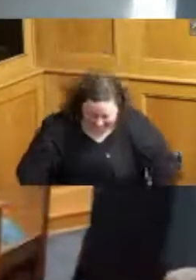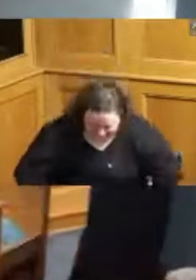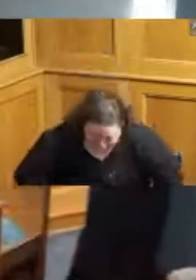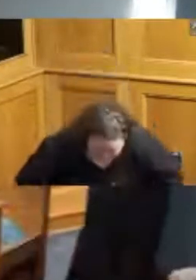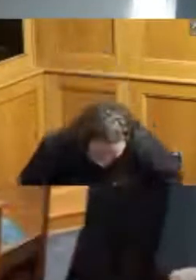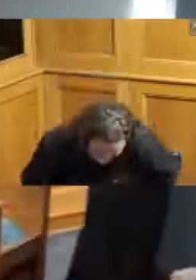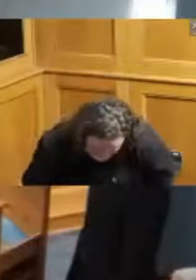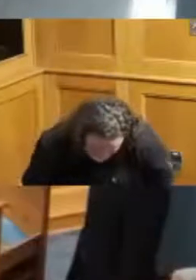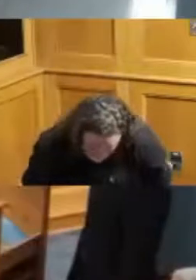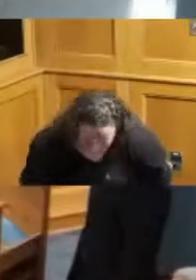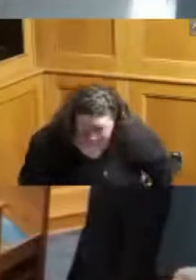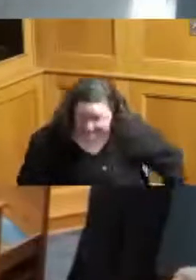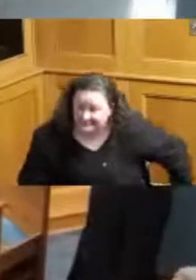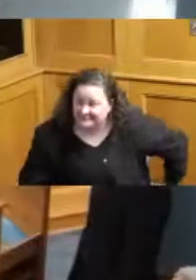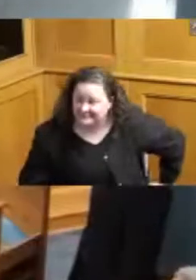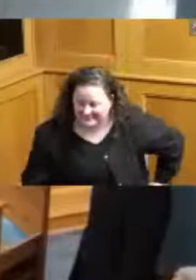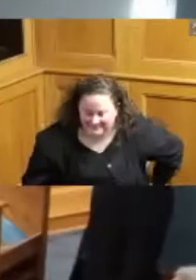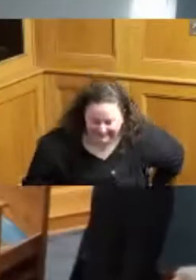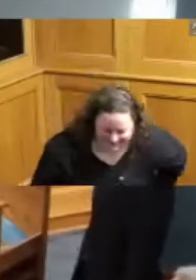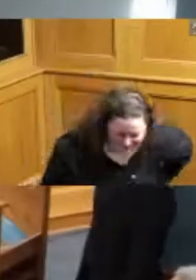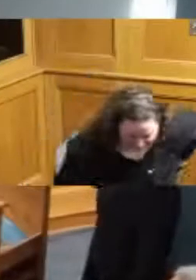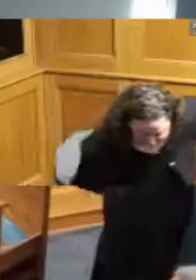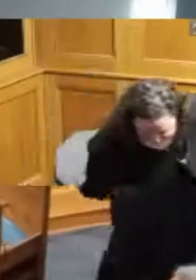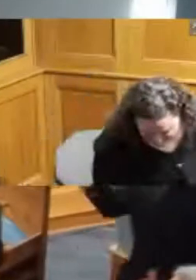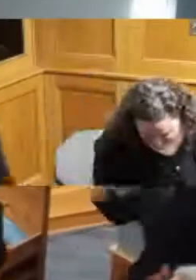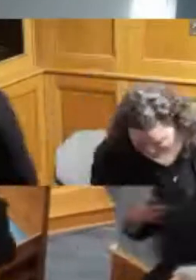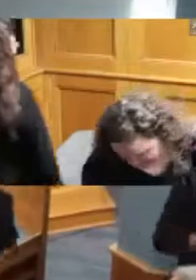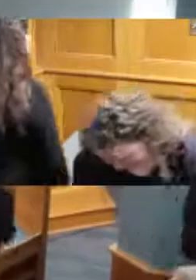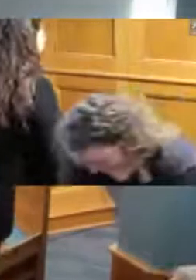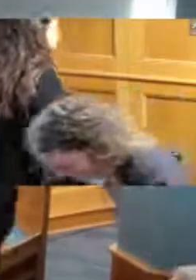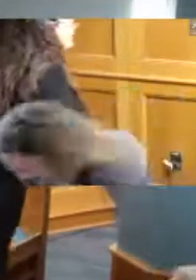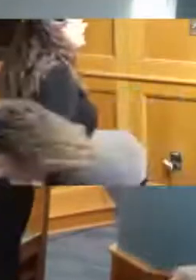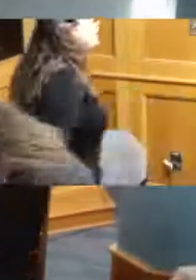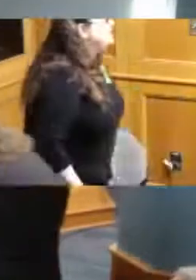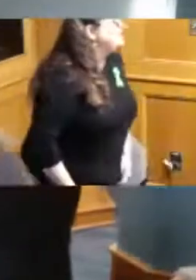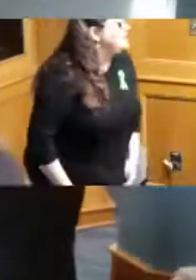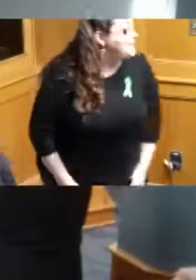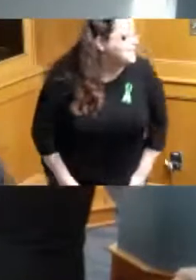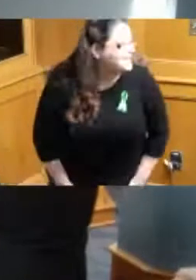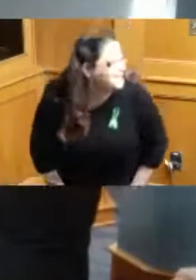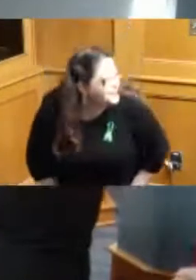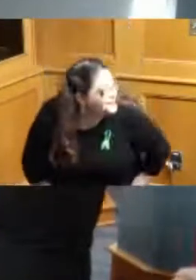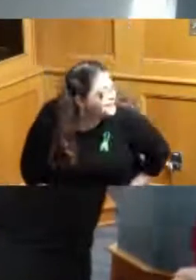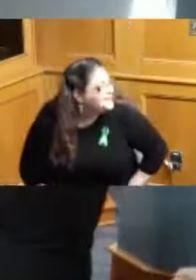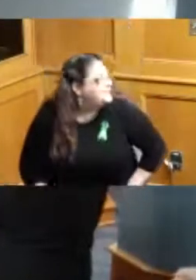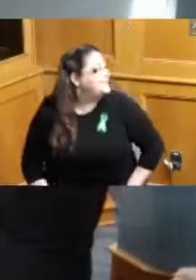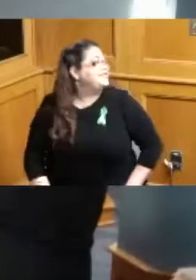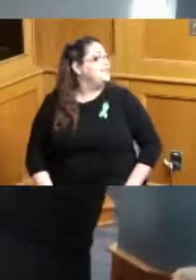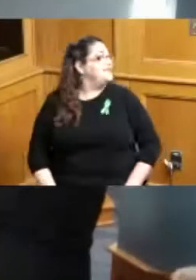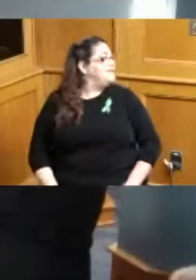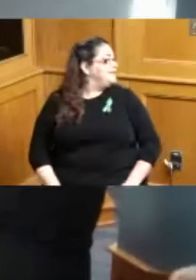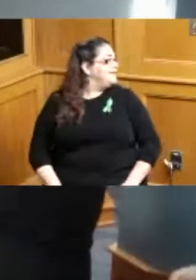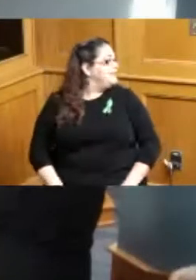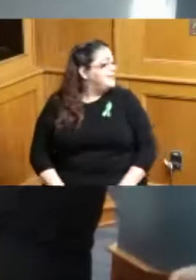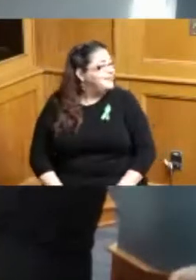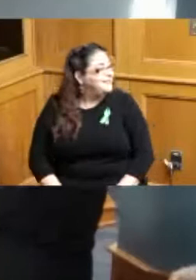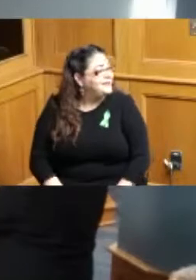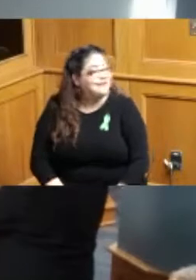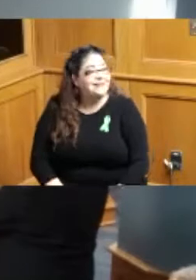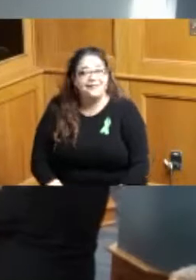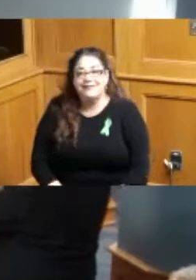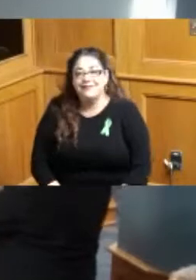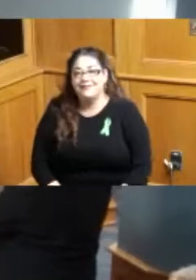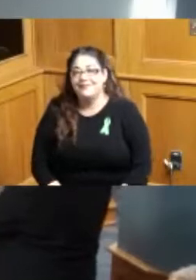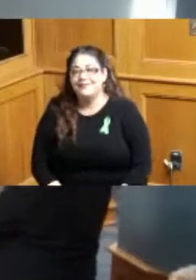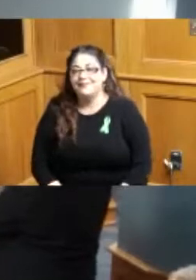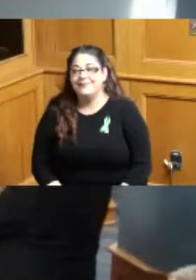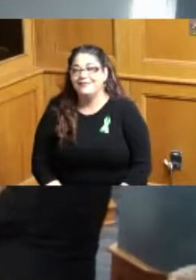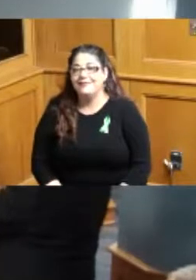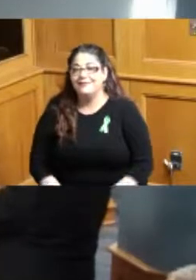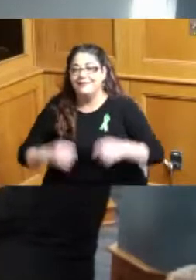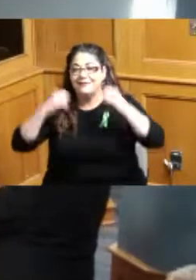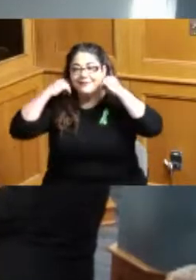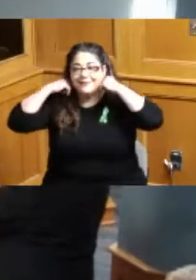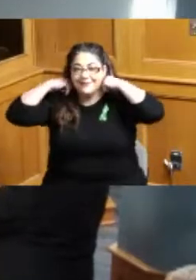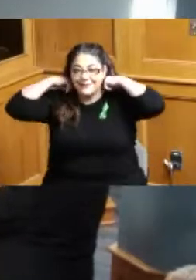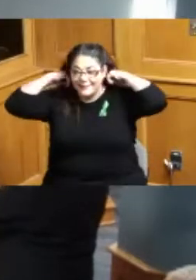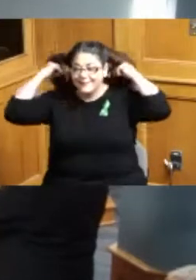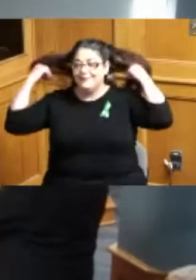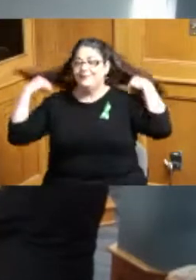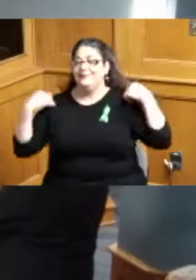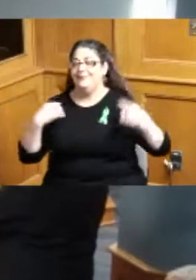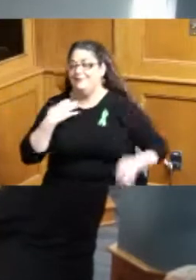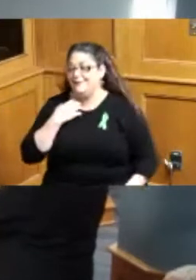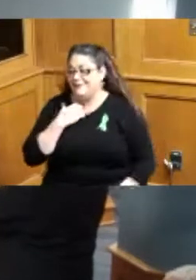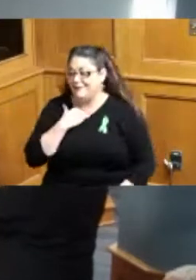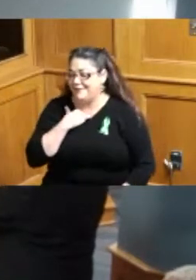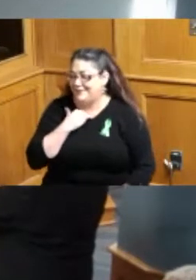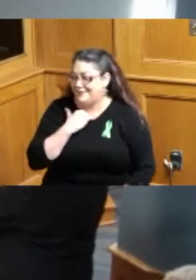one two three